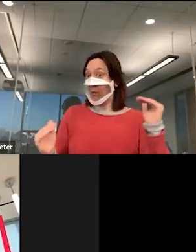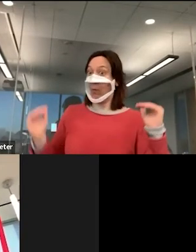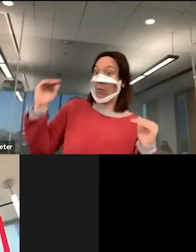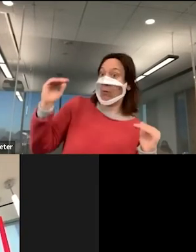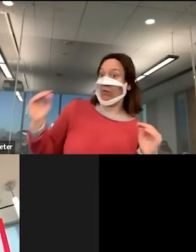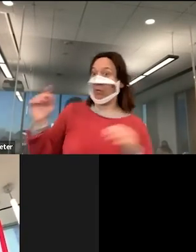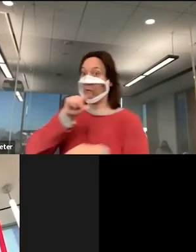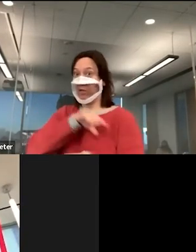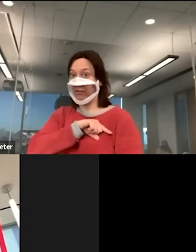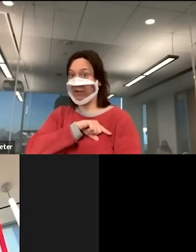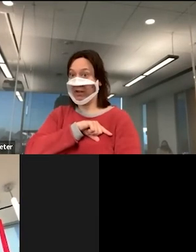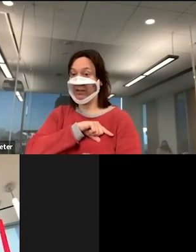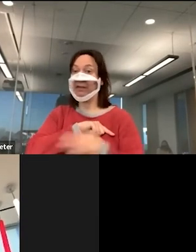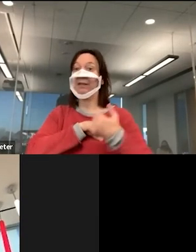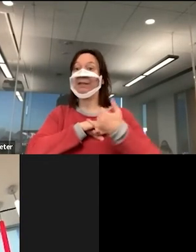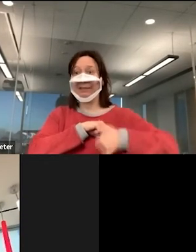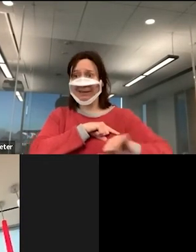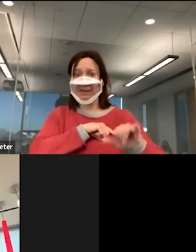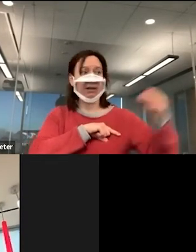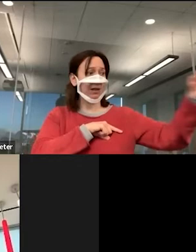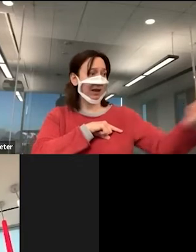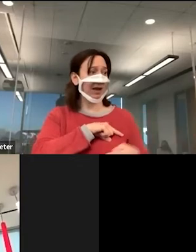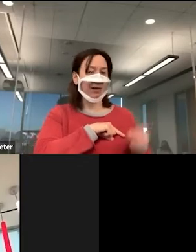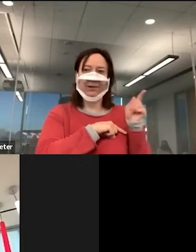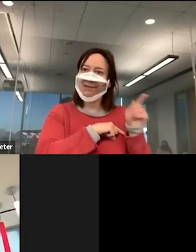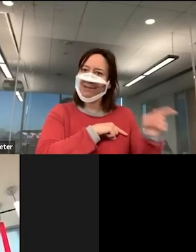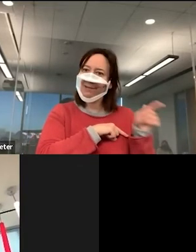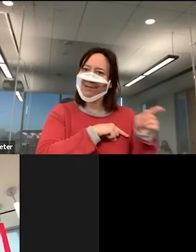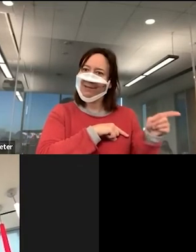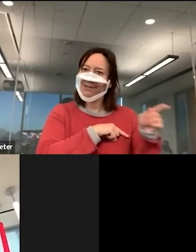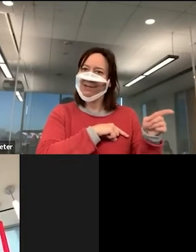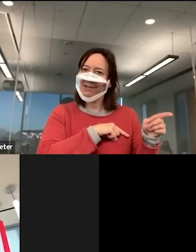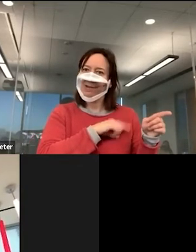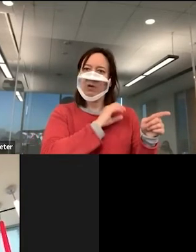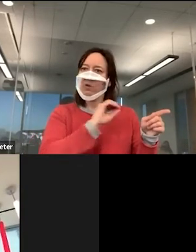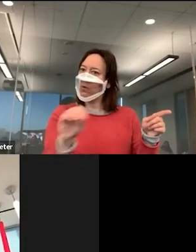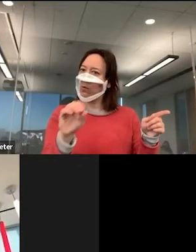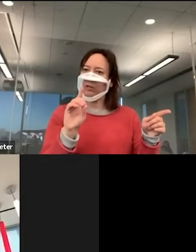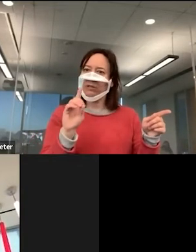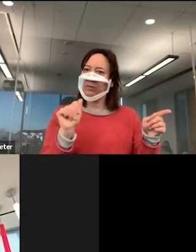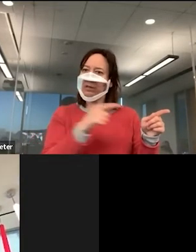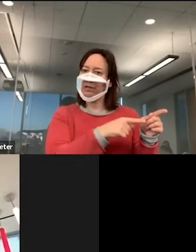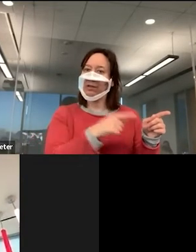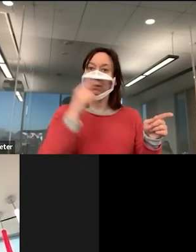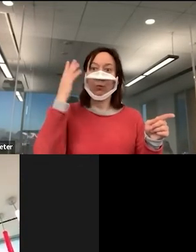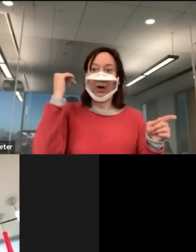going to hire the person without the disability because that's what we're comfortable with